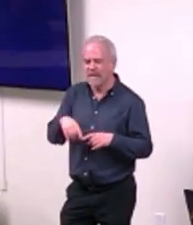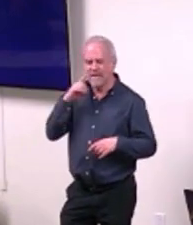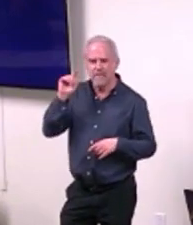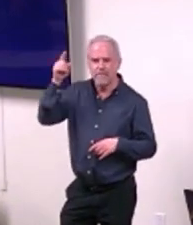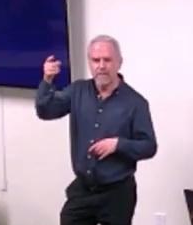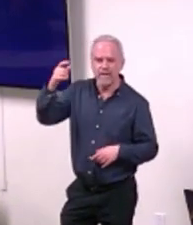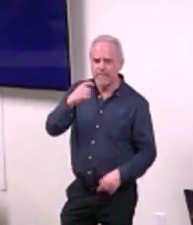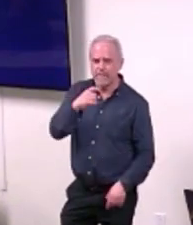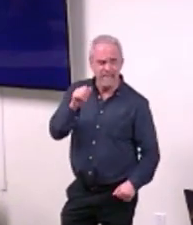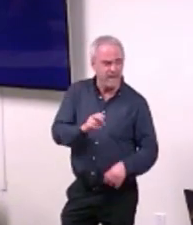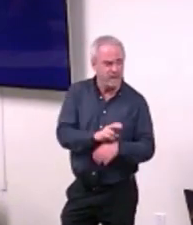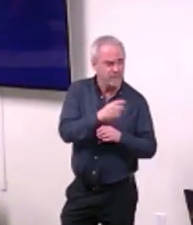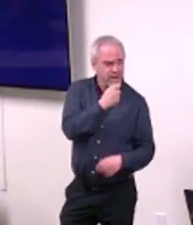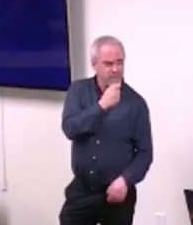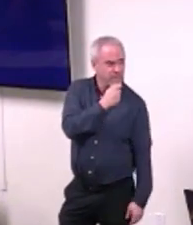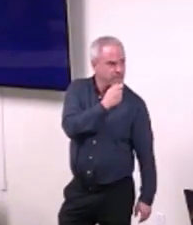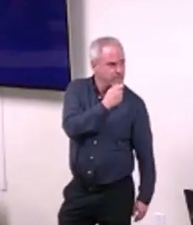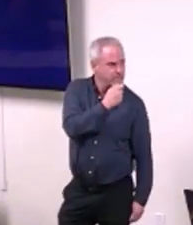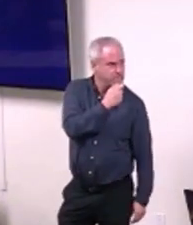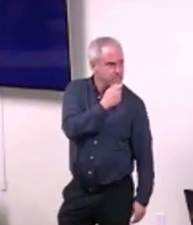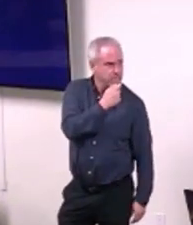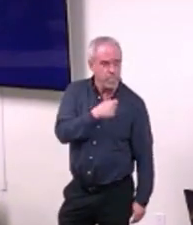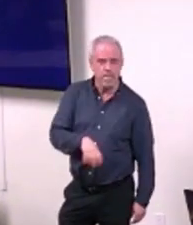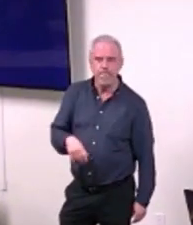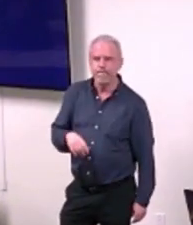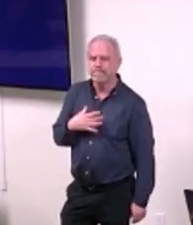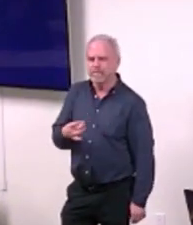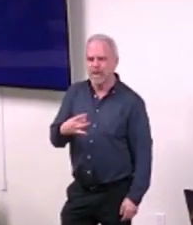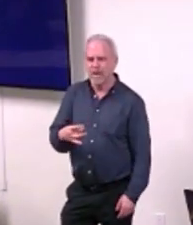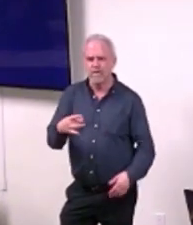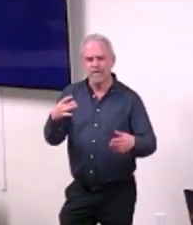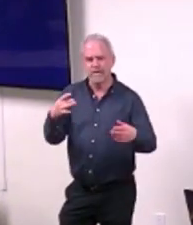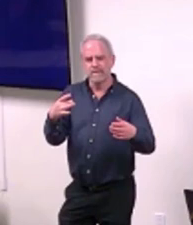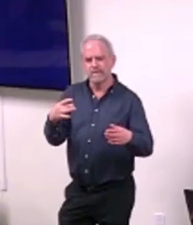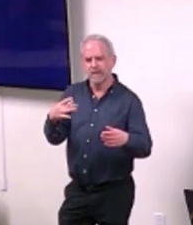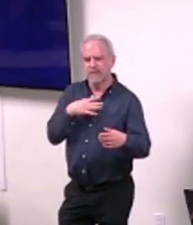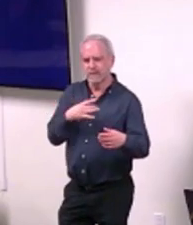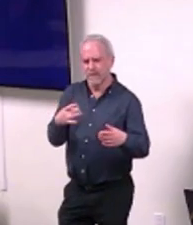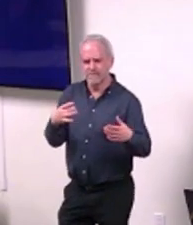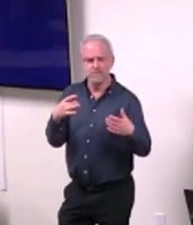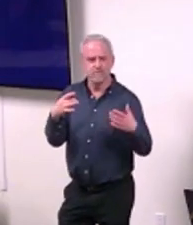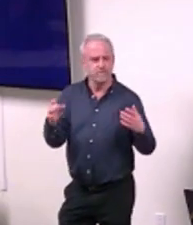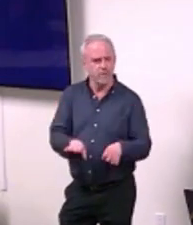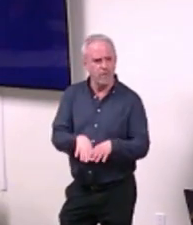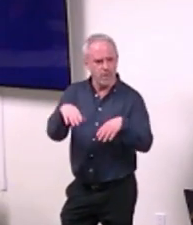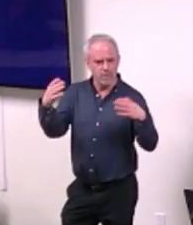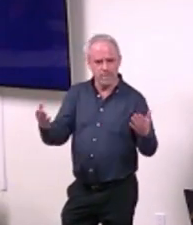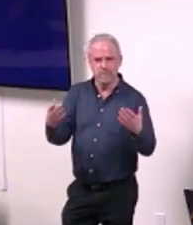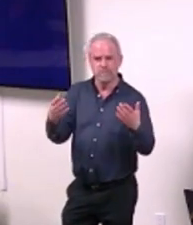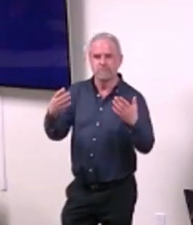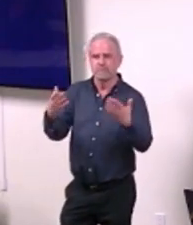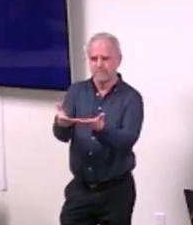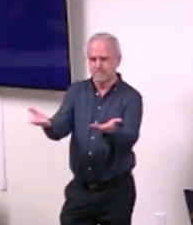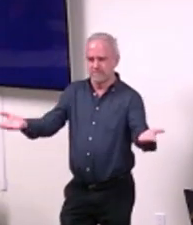Let me see if it-- doing some shared meaning-making. So what I'd love to do is just open it up for questions. We'll field some questions.